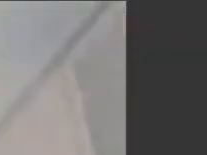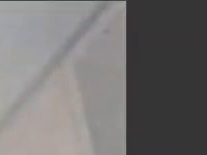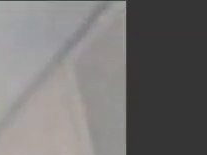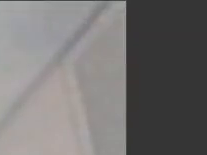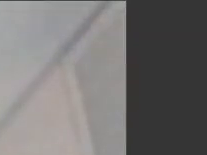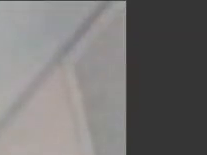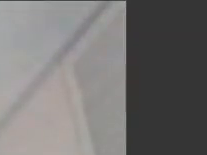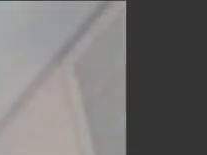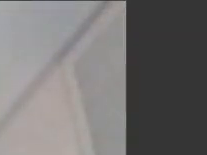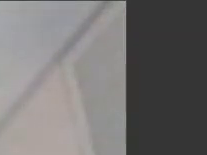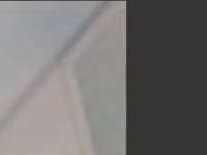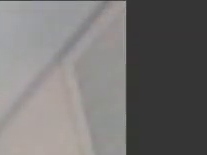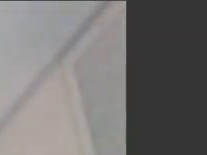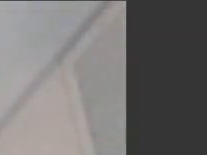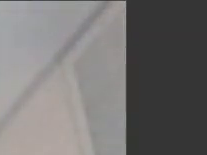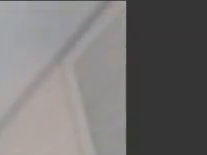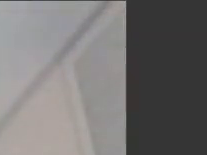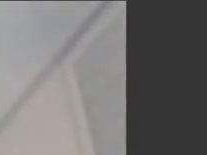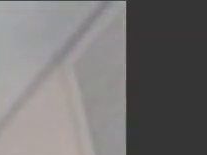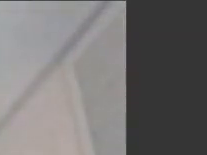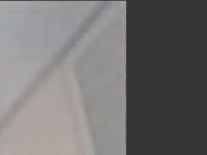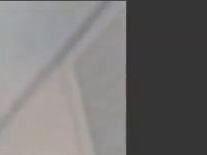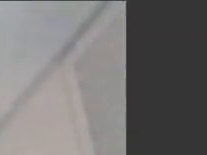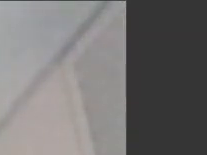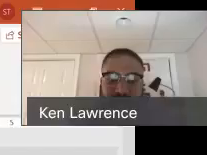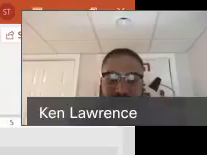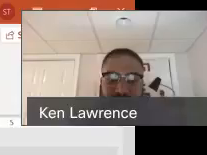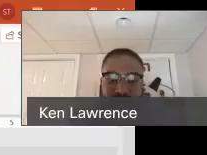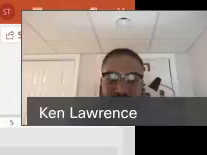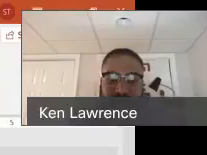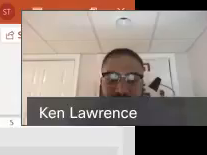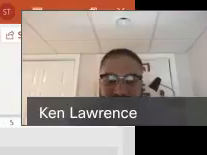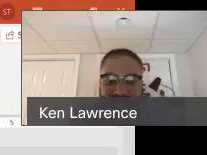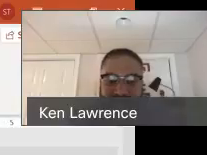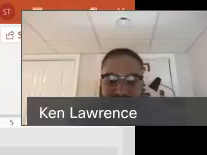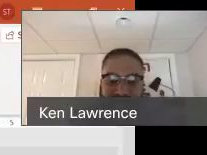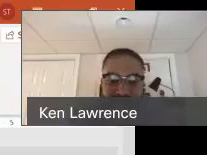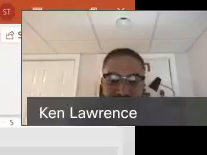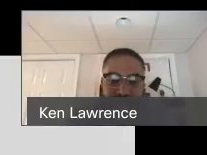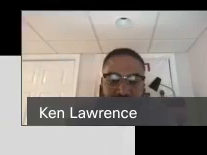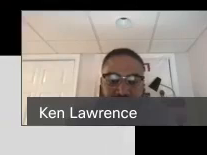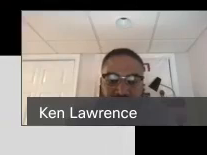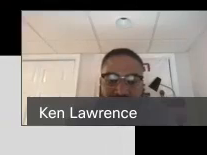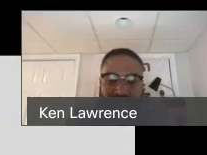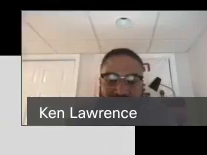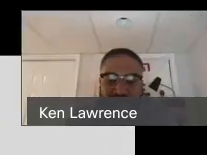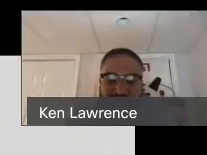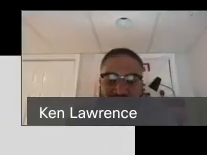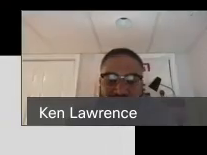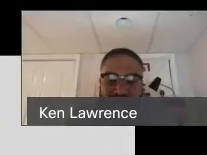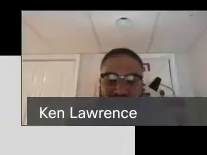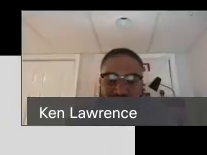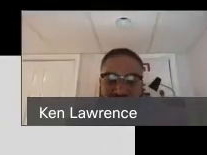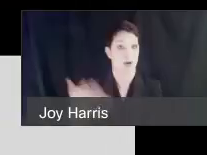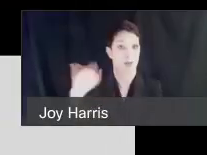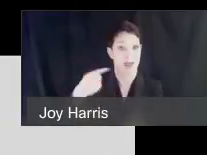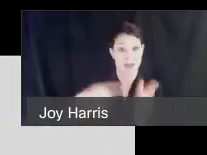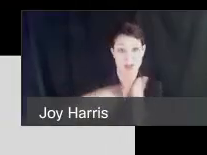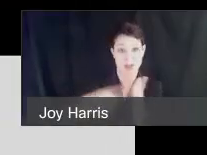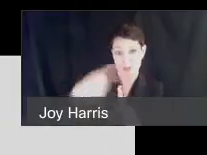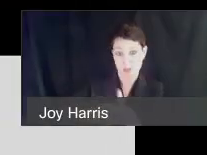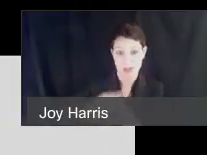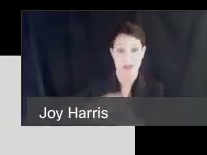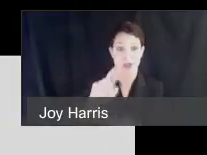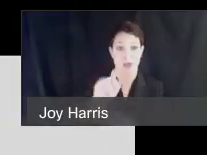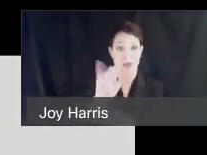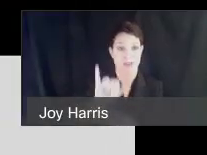back to March 13, 2020. Assistance can be for past due rent, utility payments, or future rent payments.